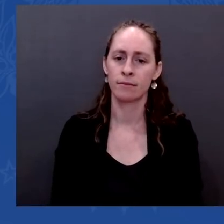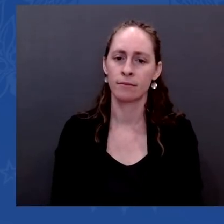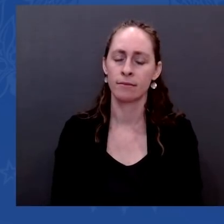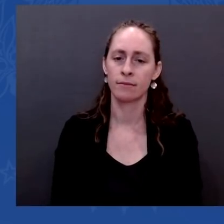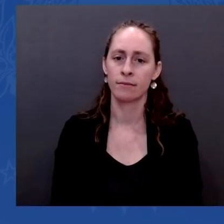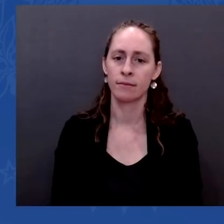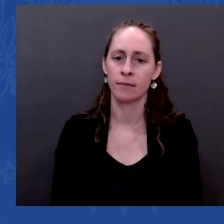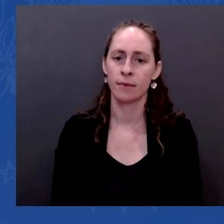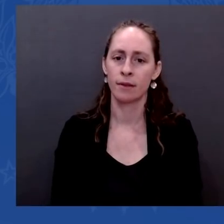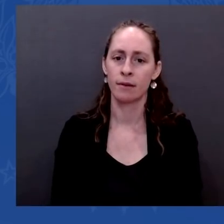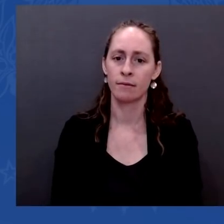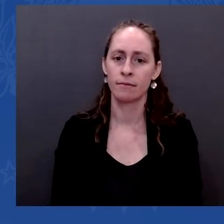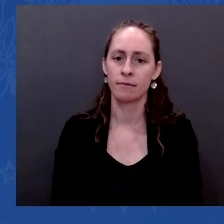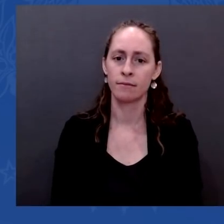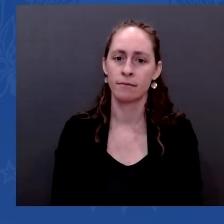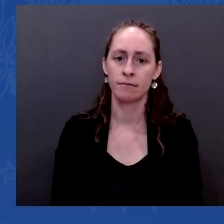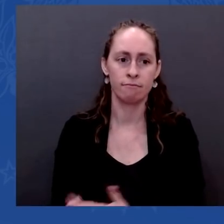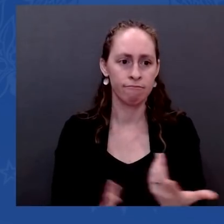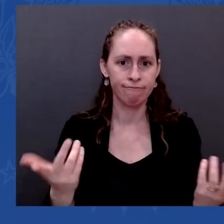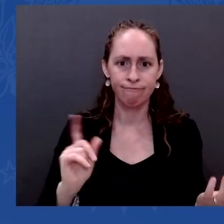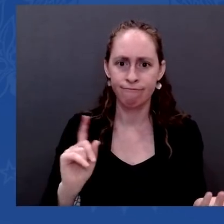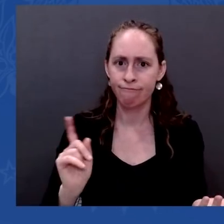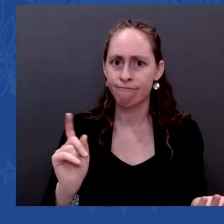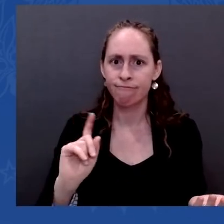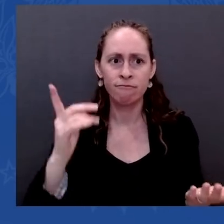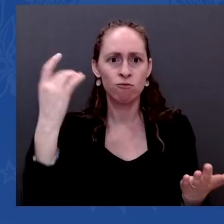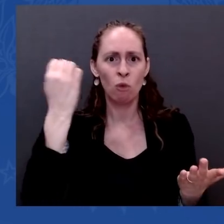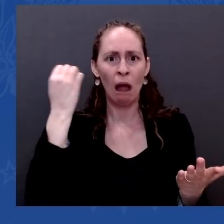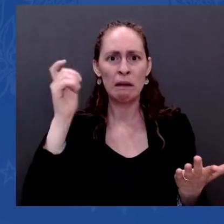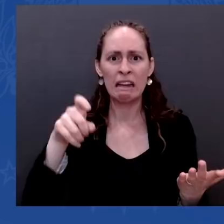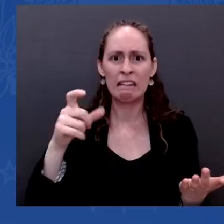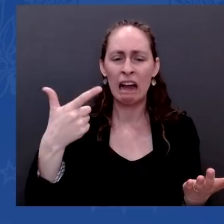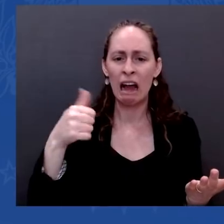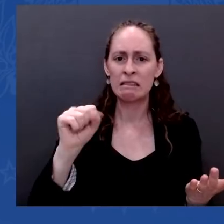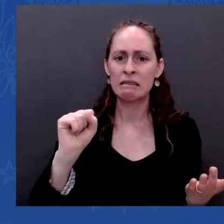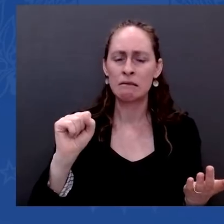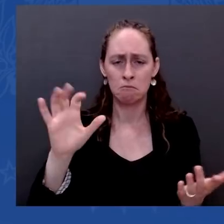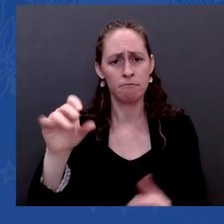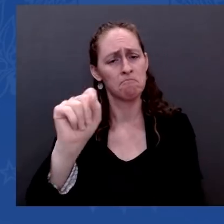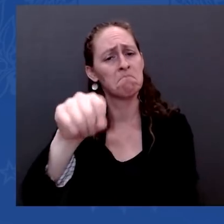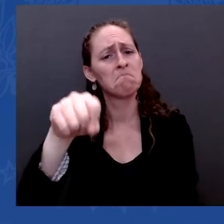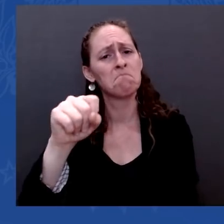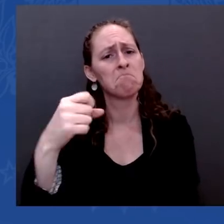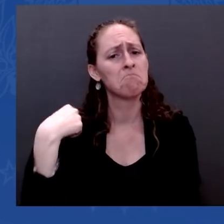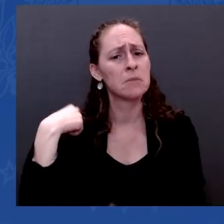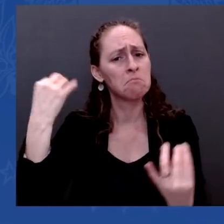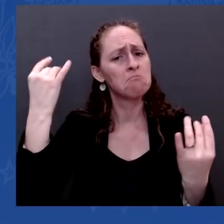And that's what we've been working on for some time now. Chancellor Scholz: (As interpreted.)